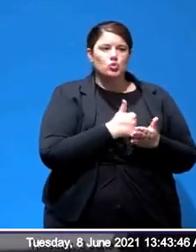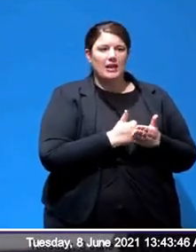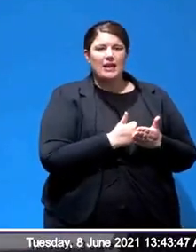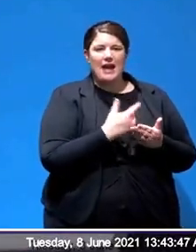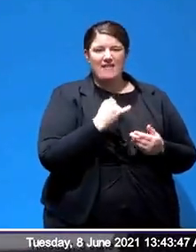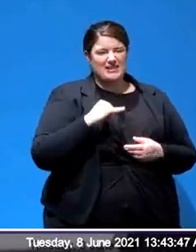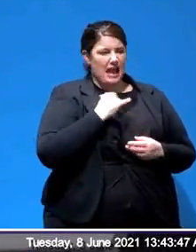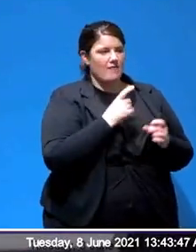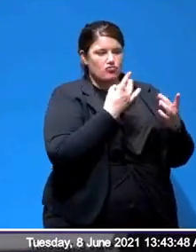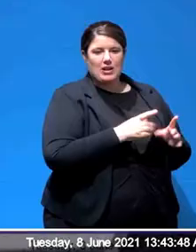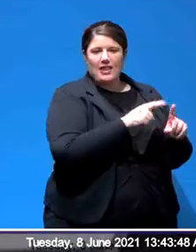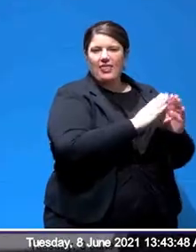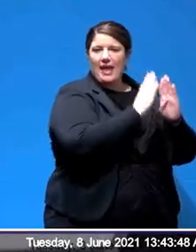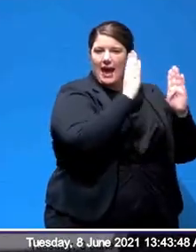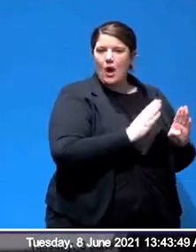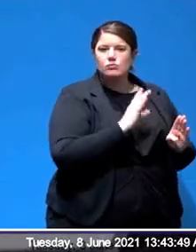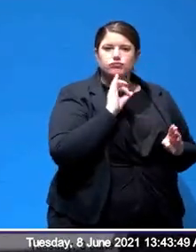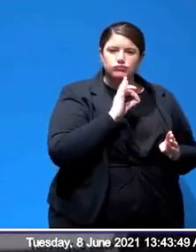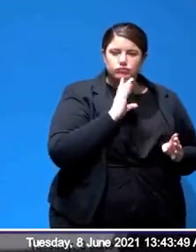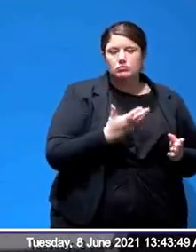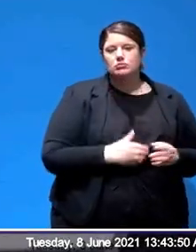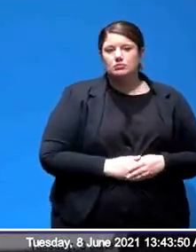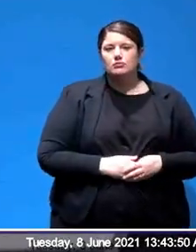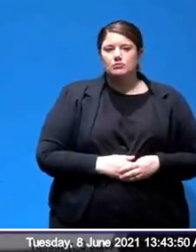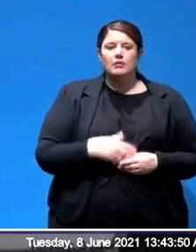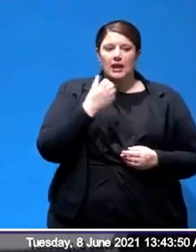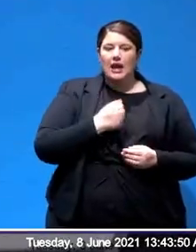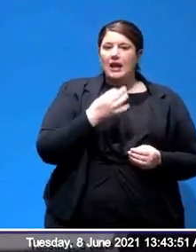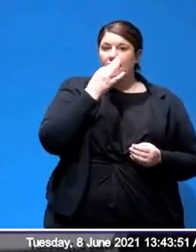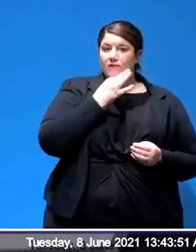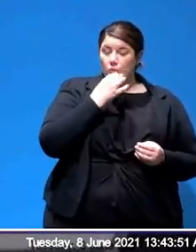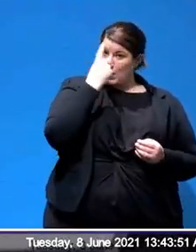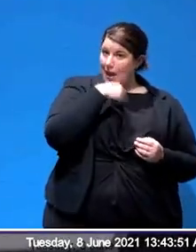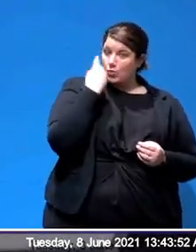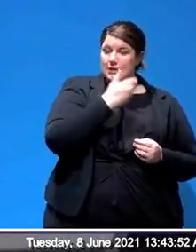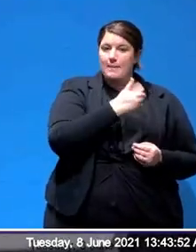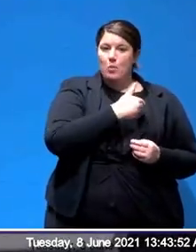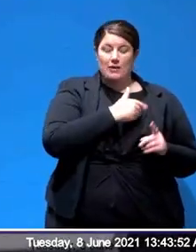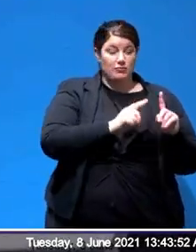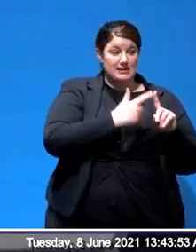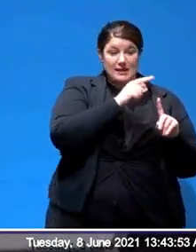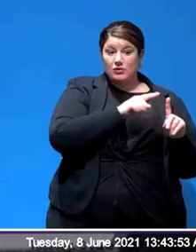a staff member back at the house. But they had that couple of hours in the morning, 7.00 to 9.00, when they could